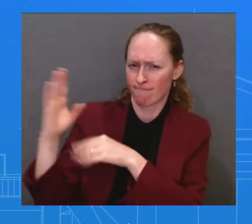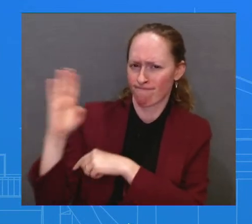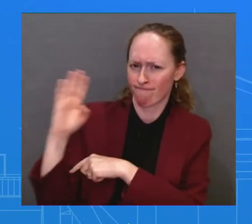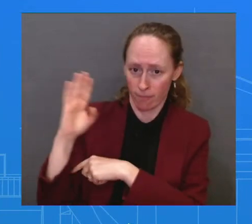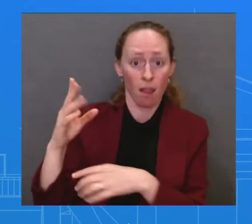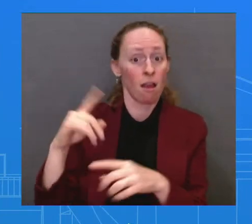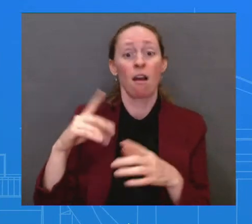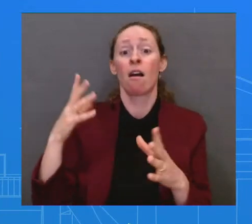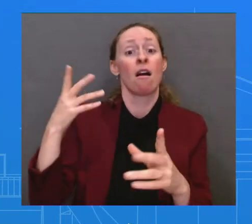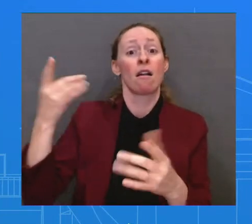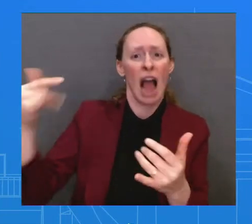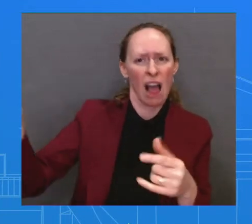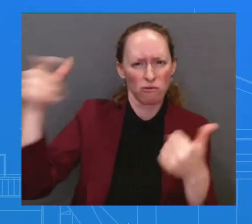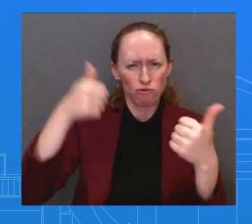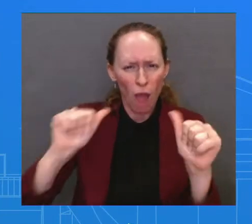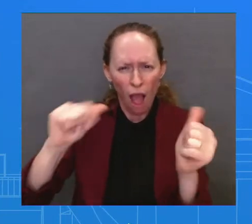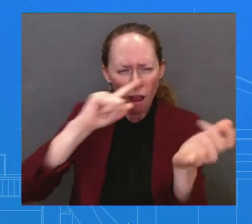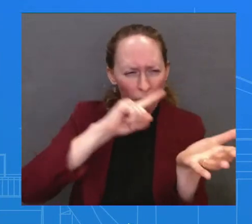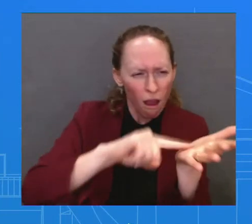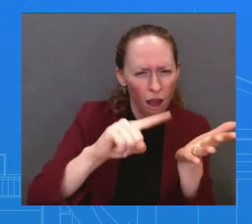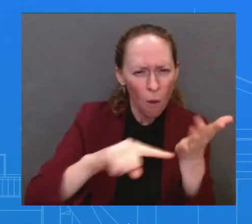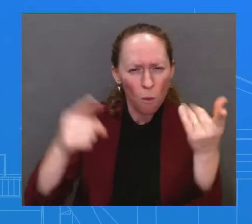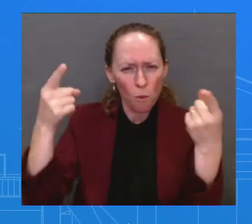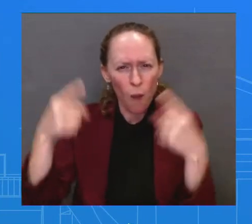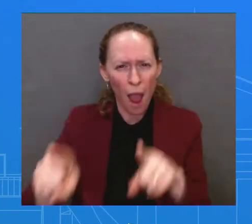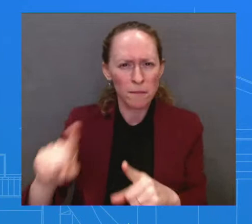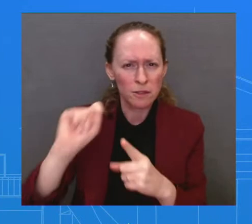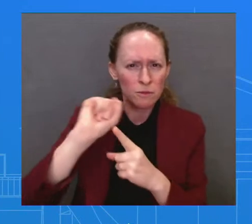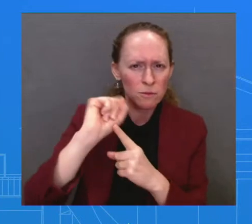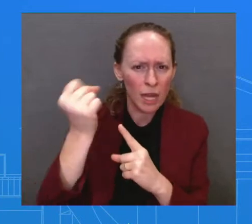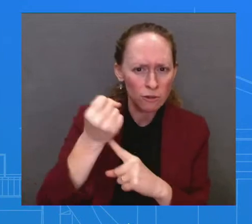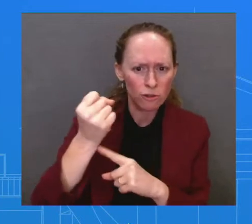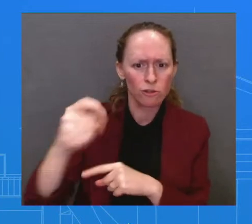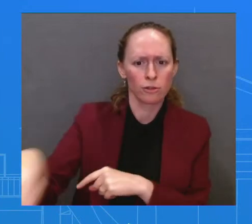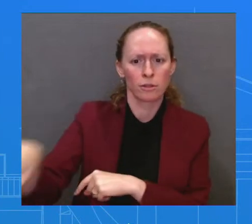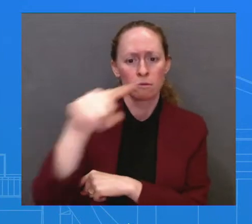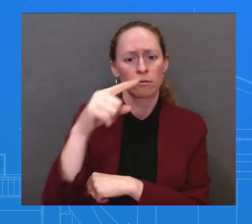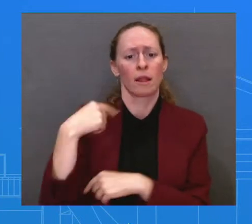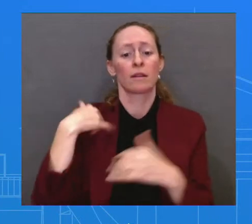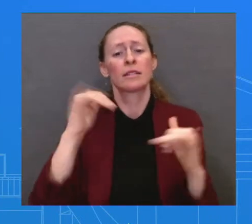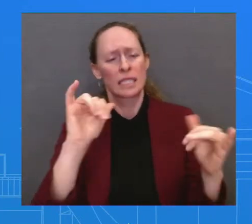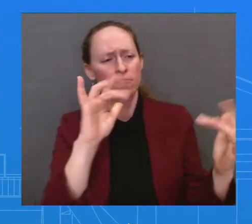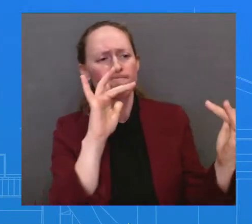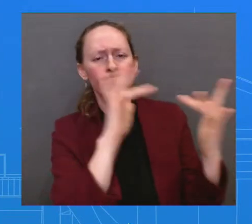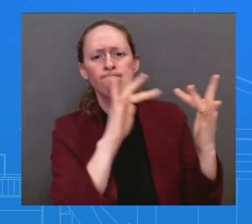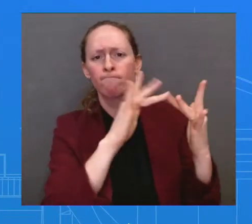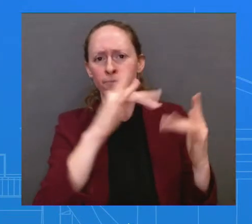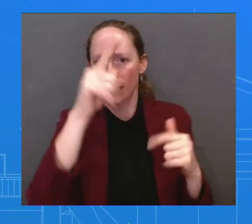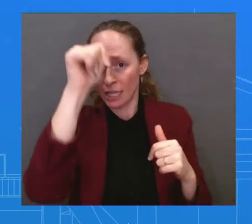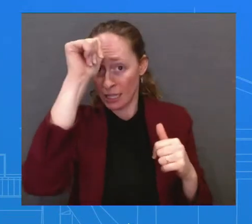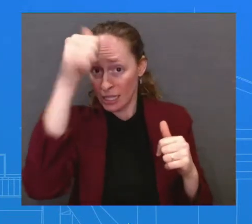with the Indian government as well. And I will leave it at that for today, only to say that I have seen in the press some efforts